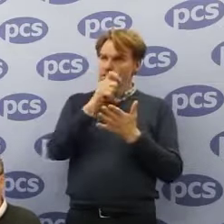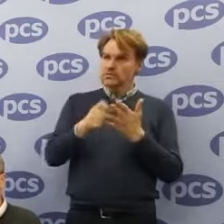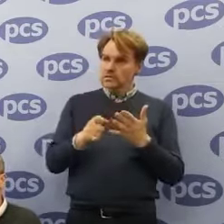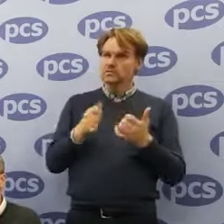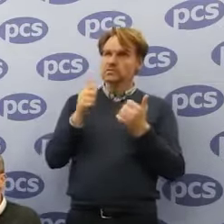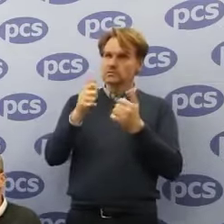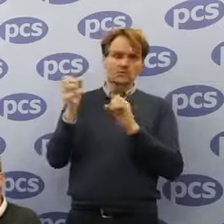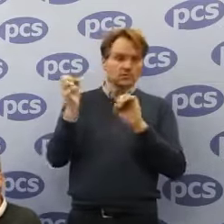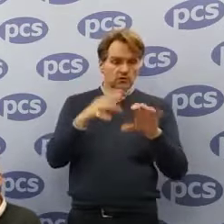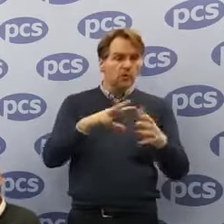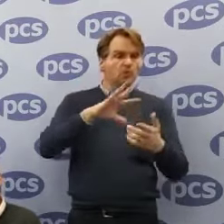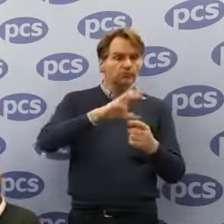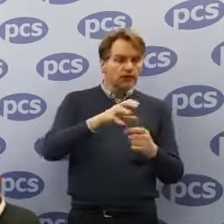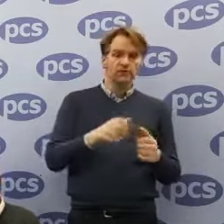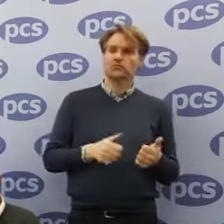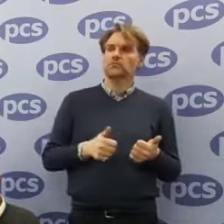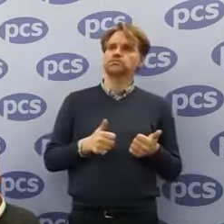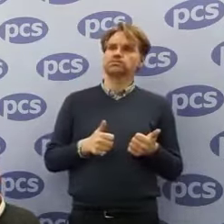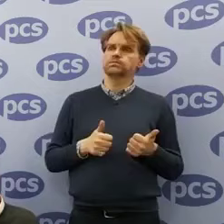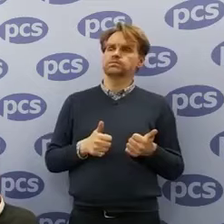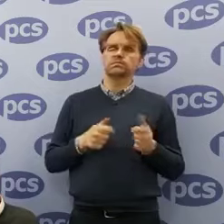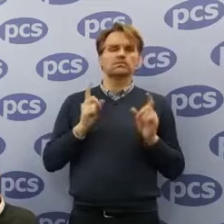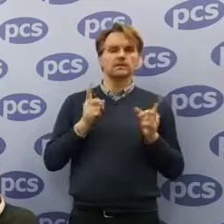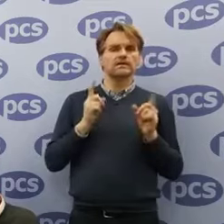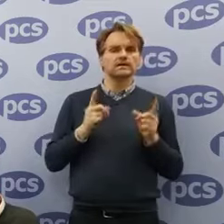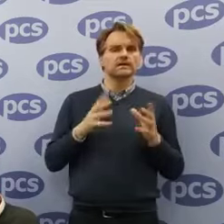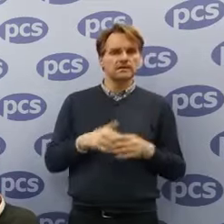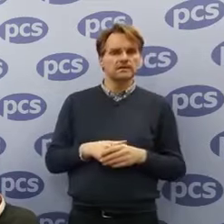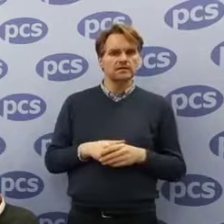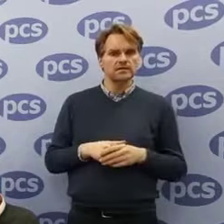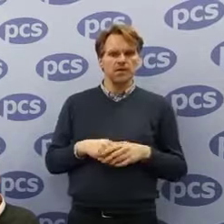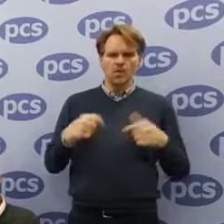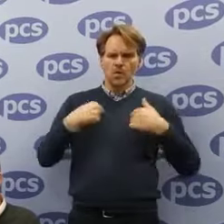and I think as we explained last time around when we analysed the figures you